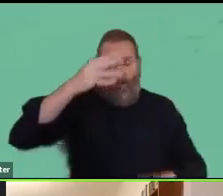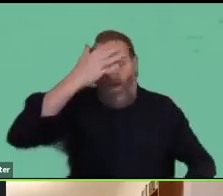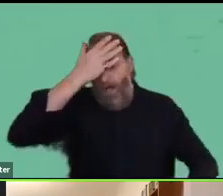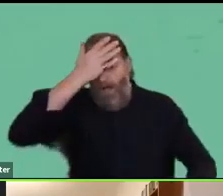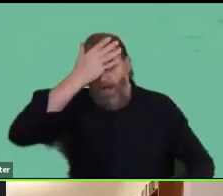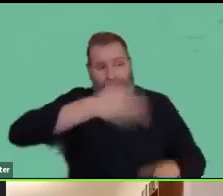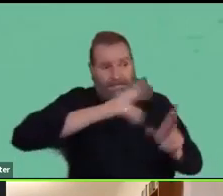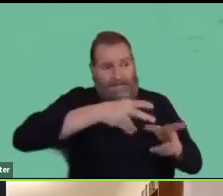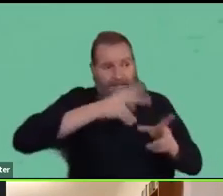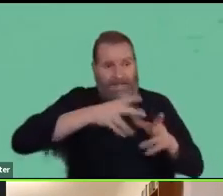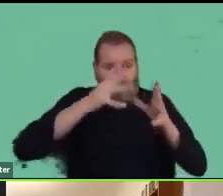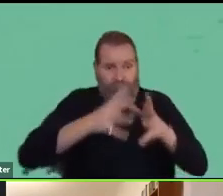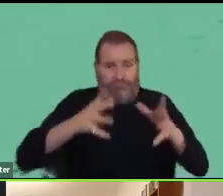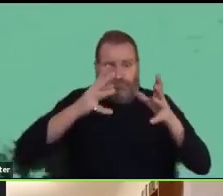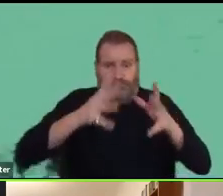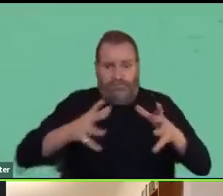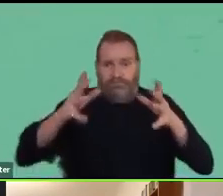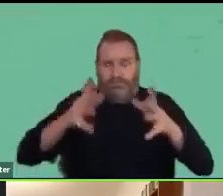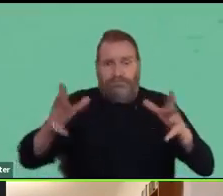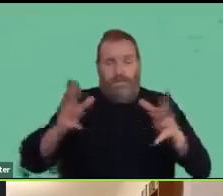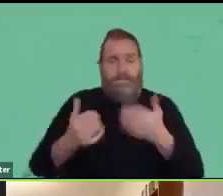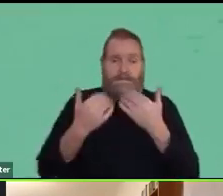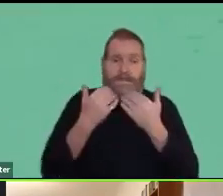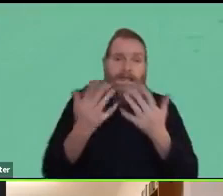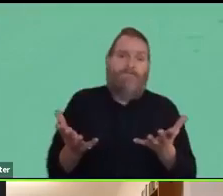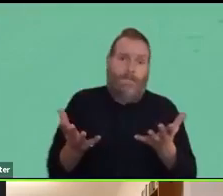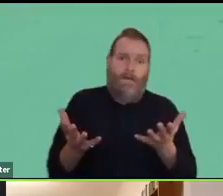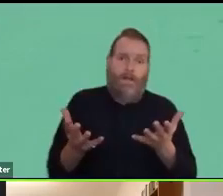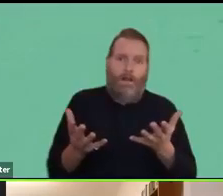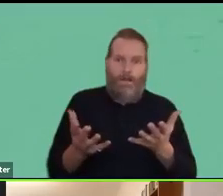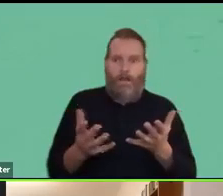you know we know we're in terrible times it's going to be difficult Christmas for everybody Fran